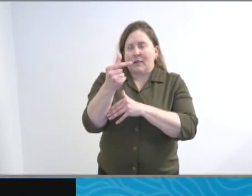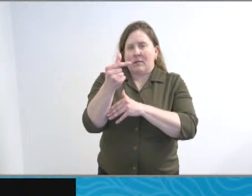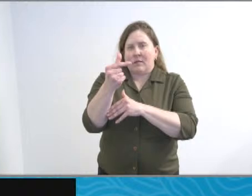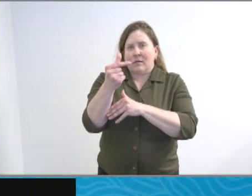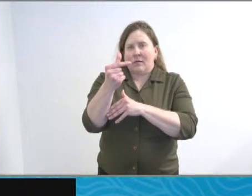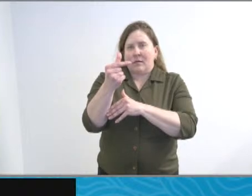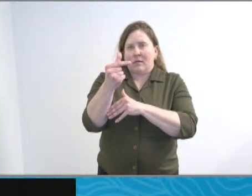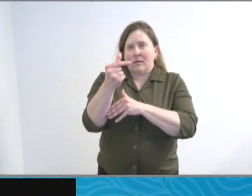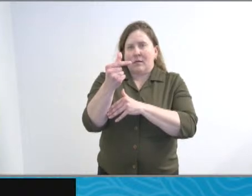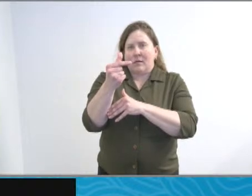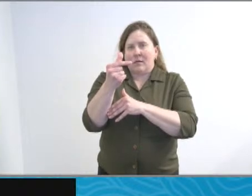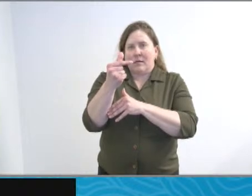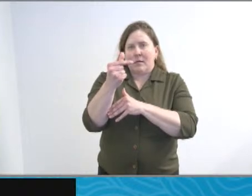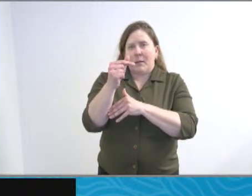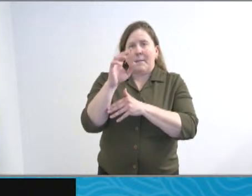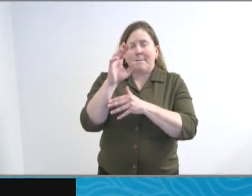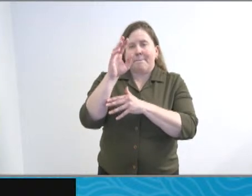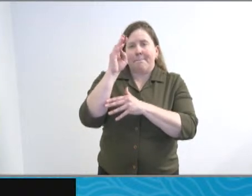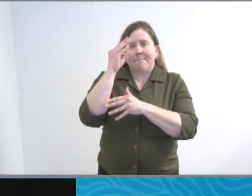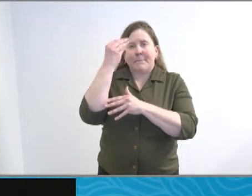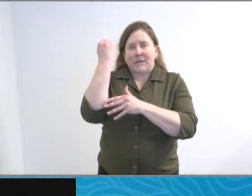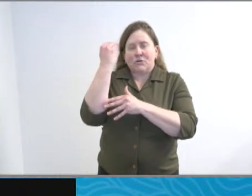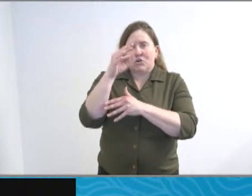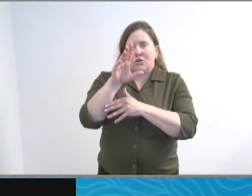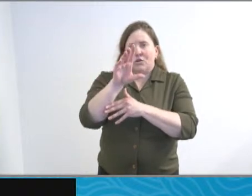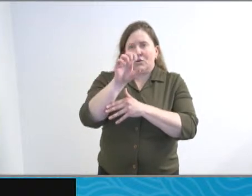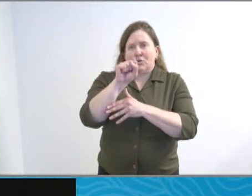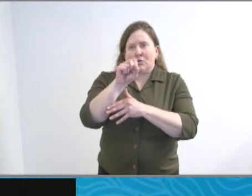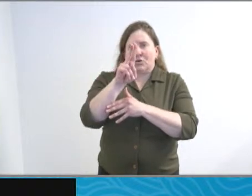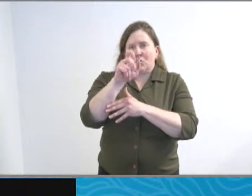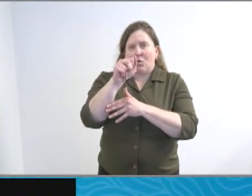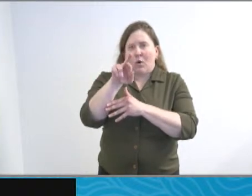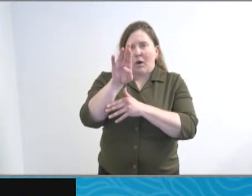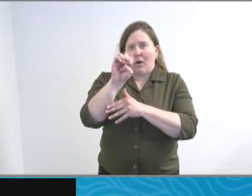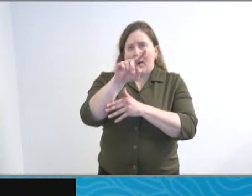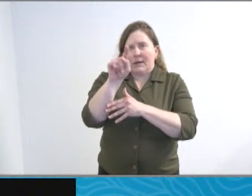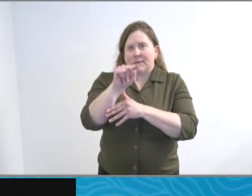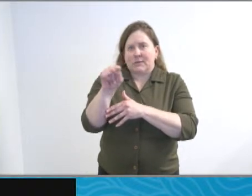Mr. Suarez to join us as we begin this part of our meeting.